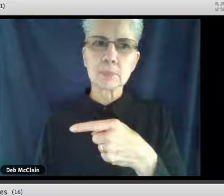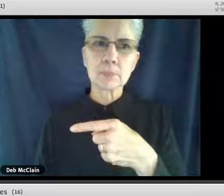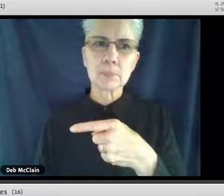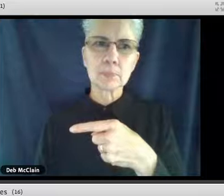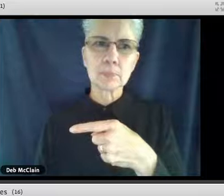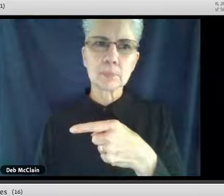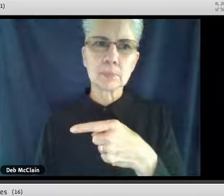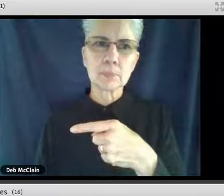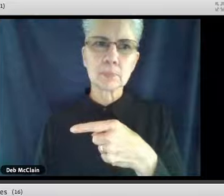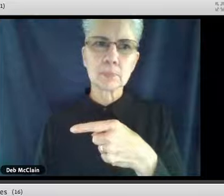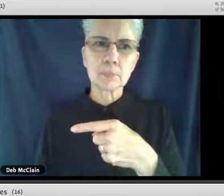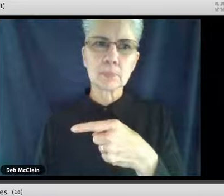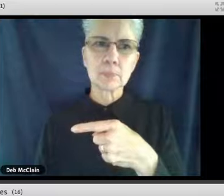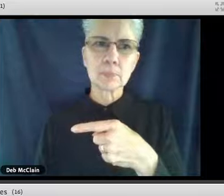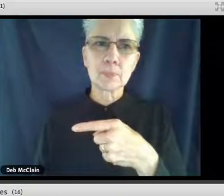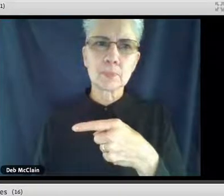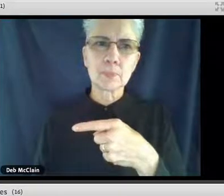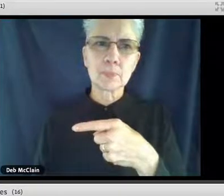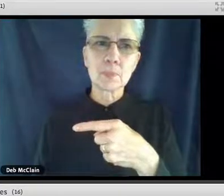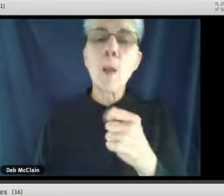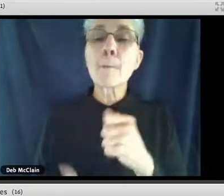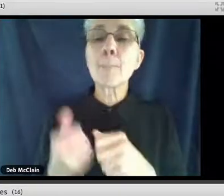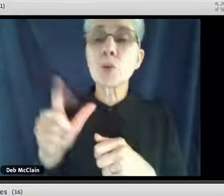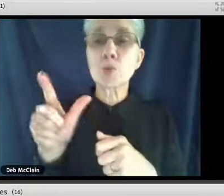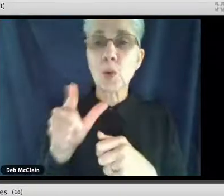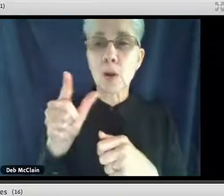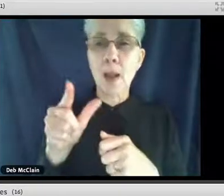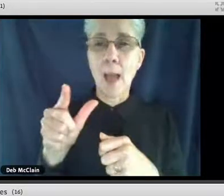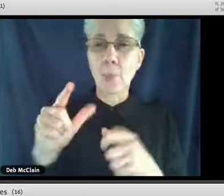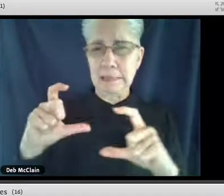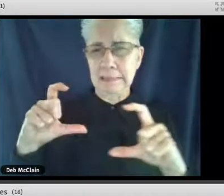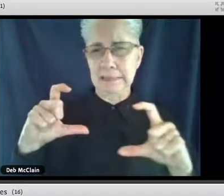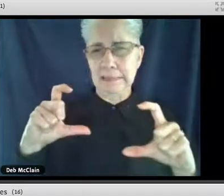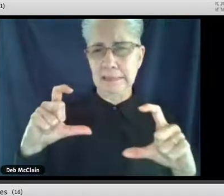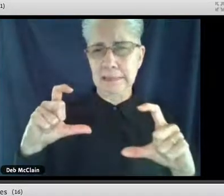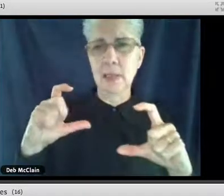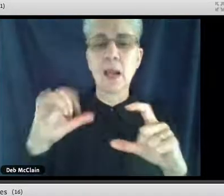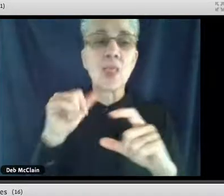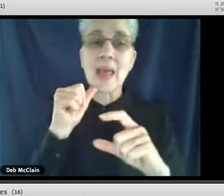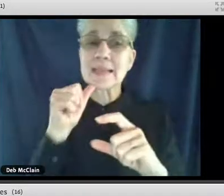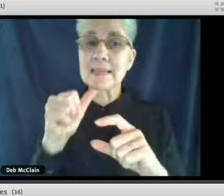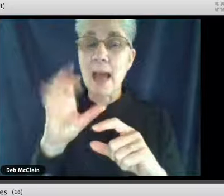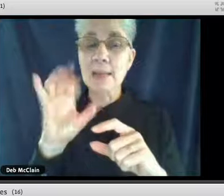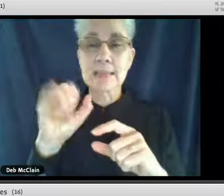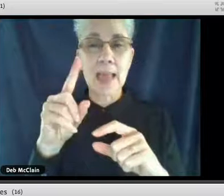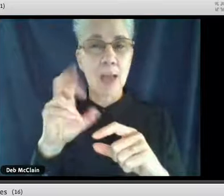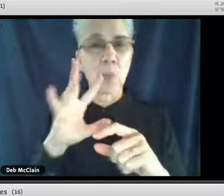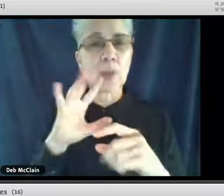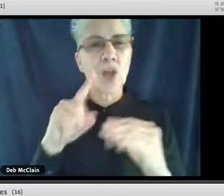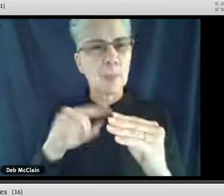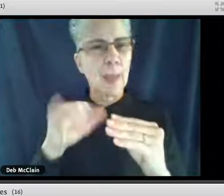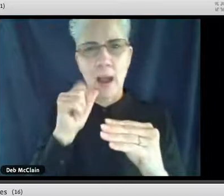Right here, this... Most of your libraries probably have something like this. This is not a slider. We talked about sliders not being effective.